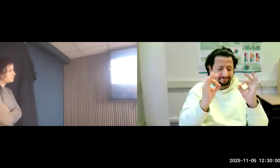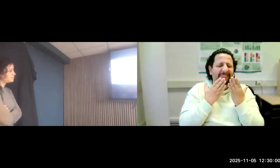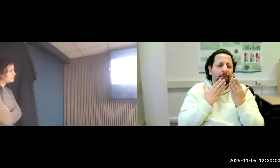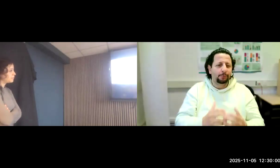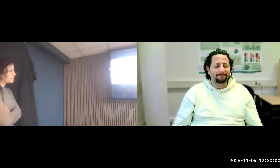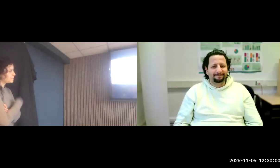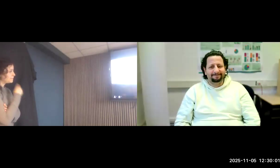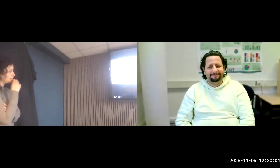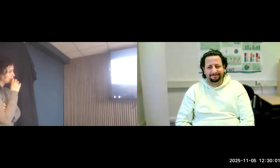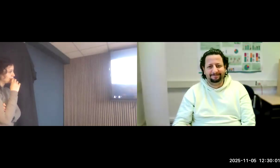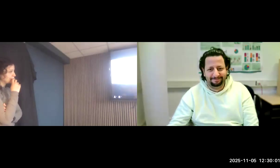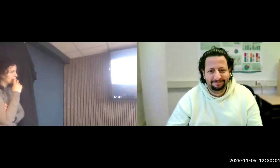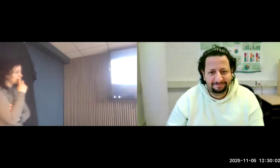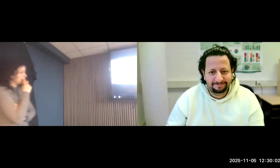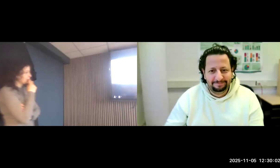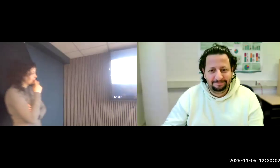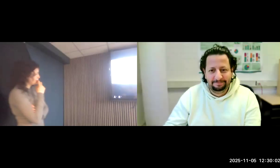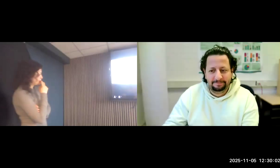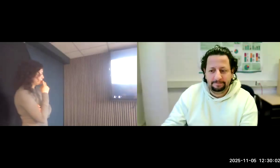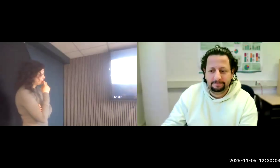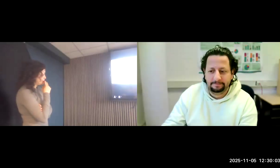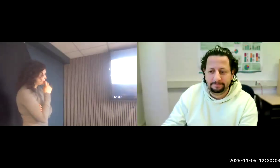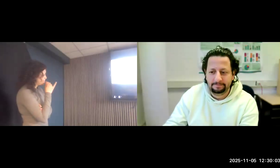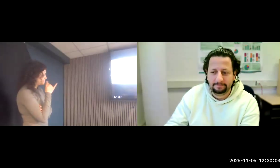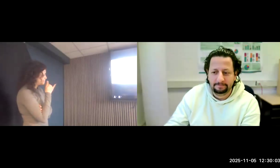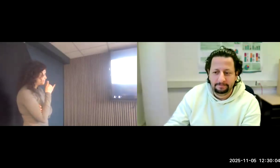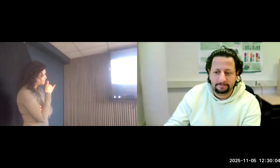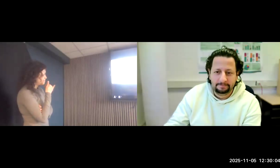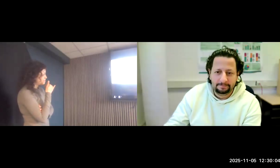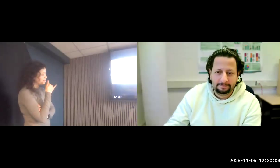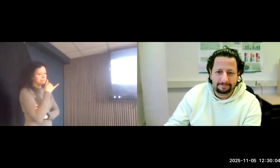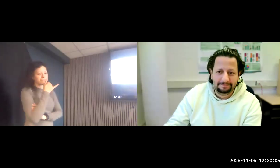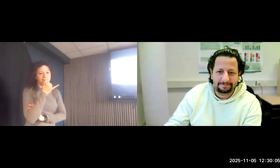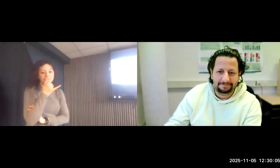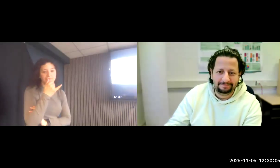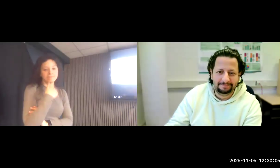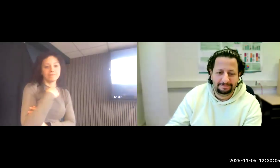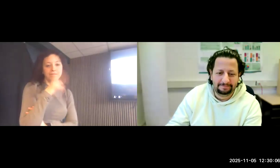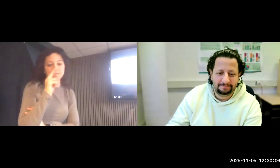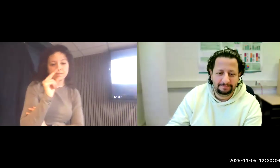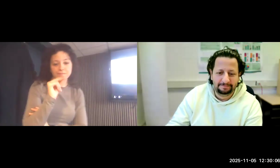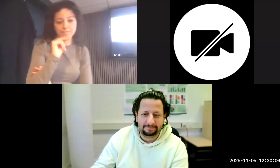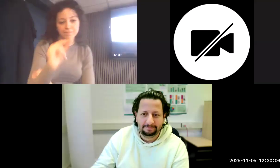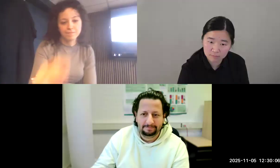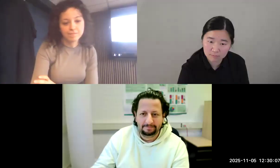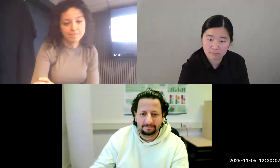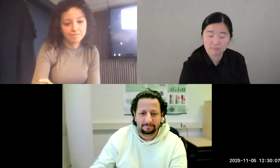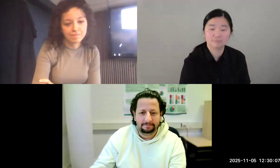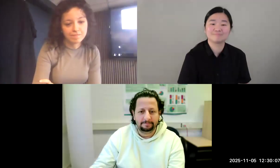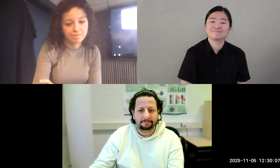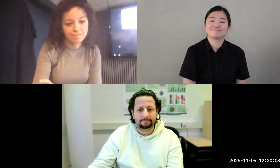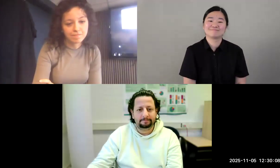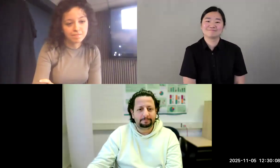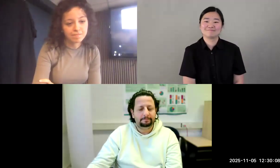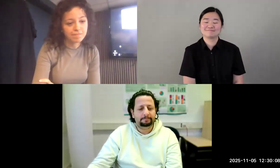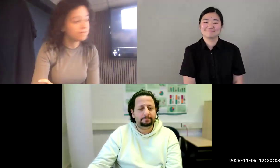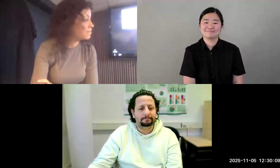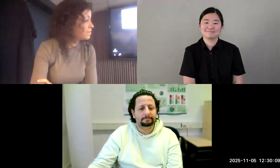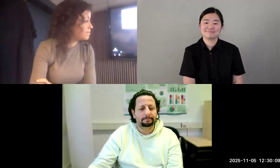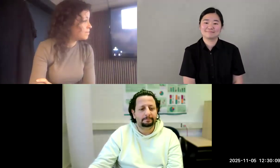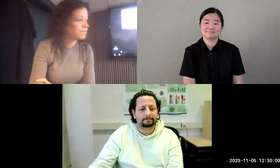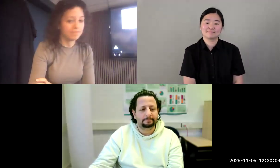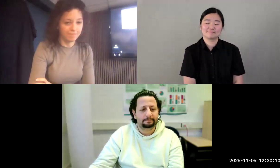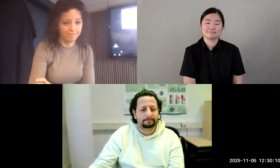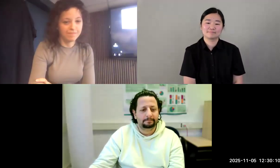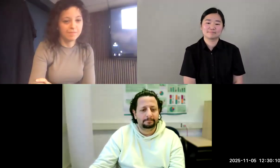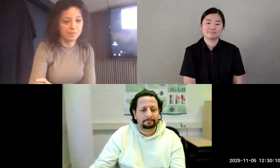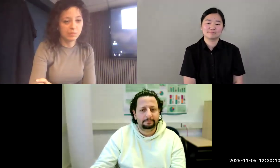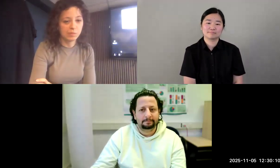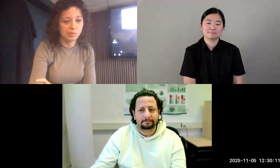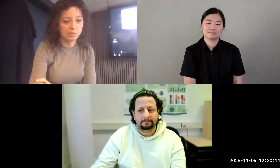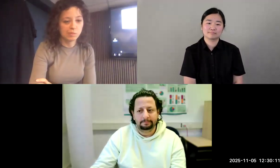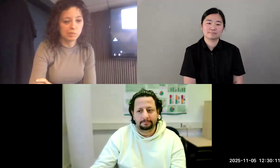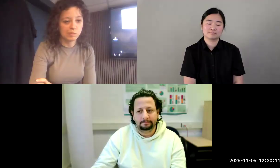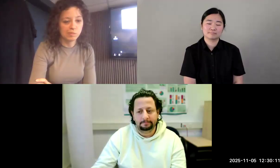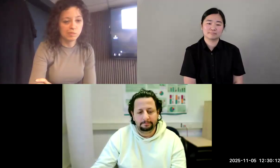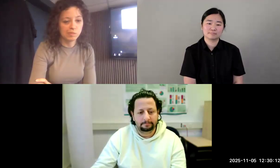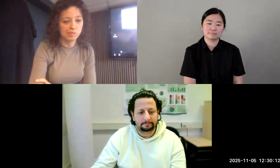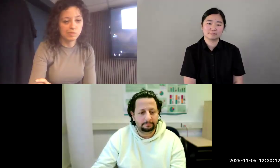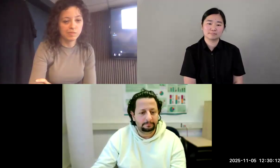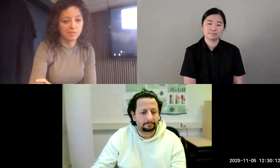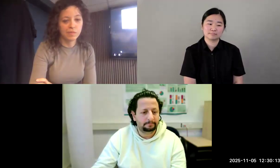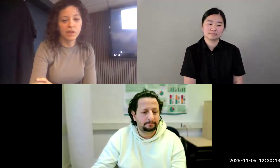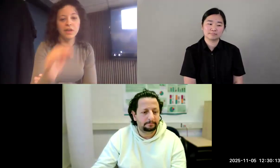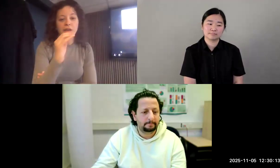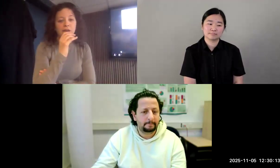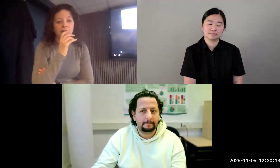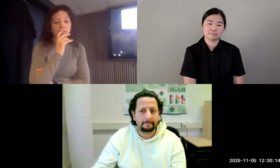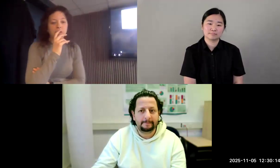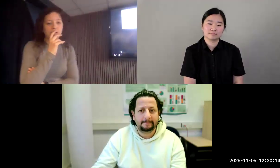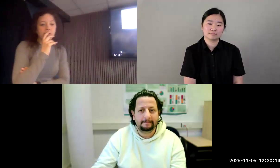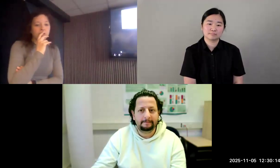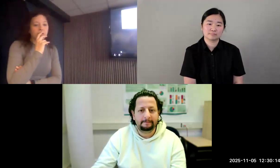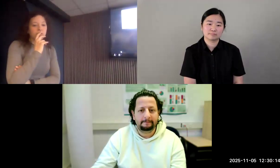with something else. So if you could expand on that, that would be great.